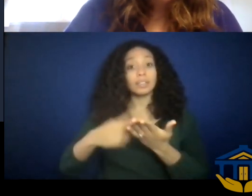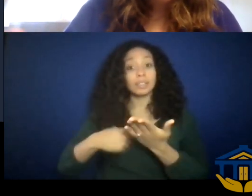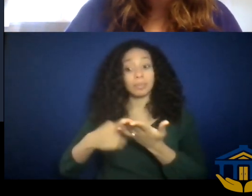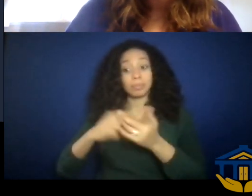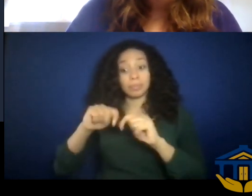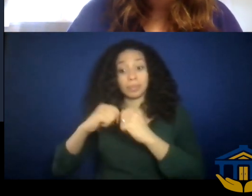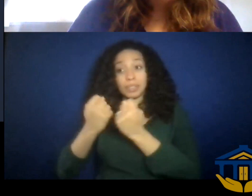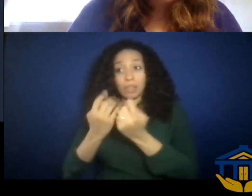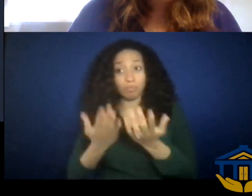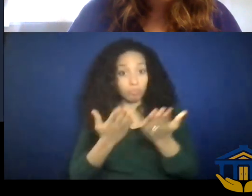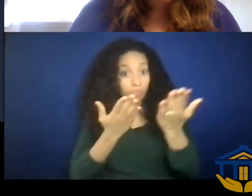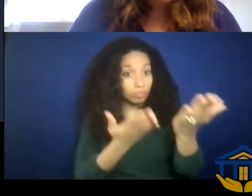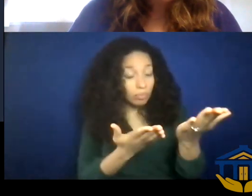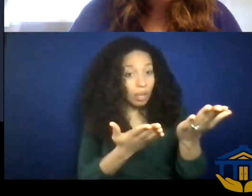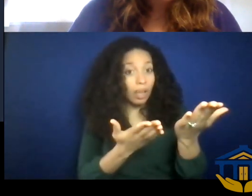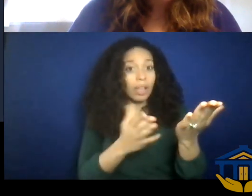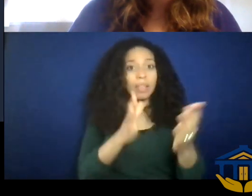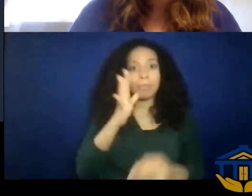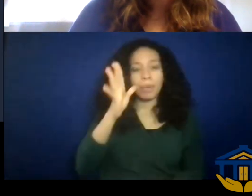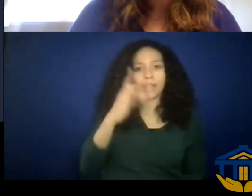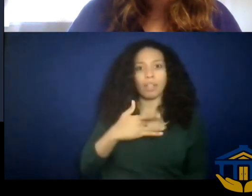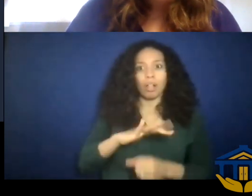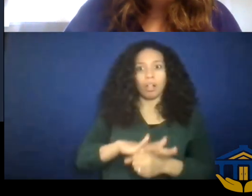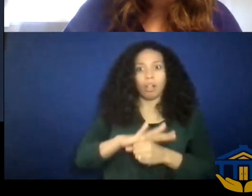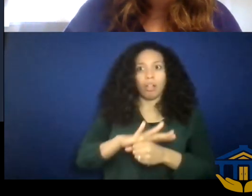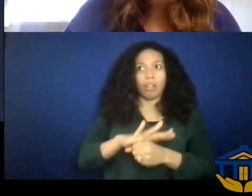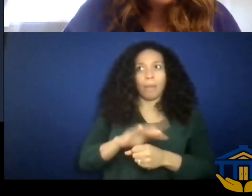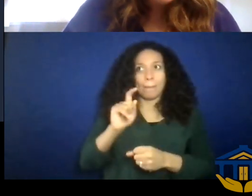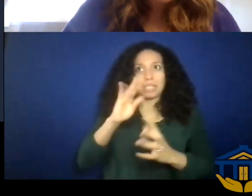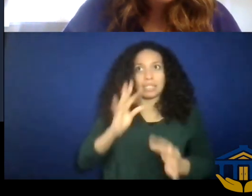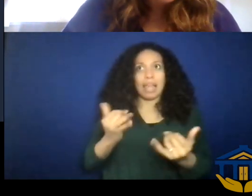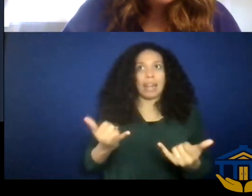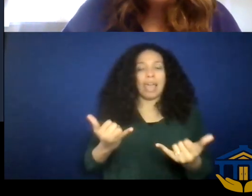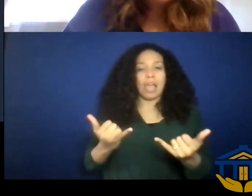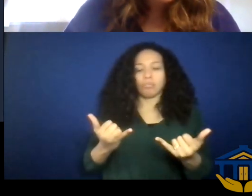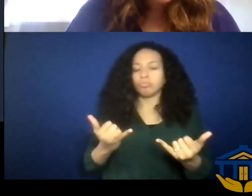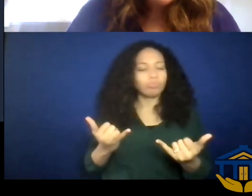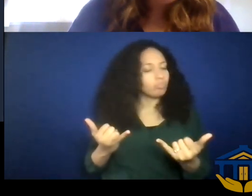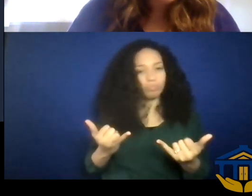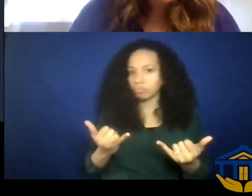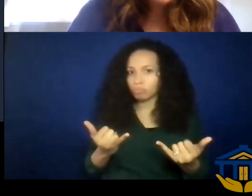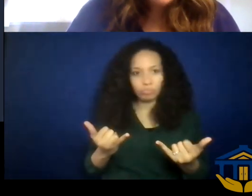and parents feel pressured to make a decision. You do not have to make a decision, ever at the